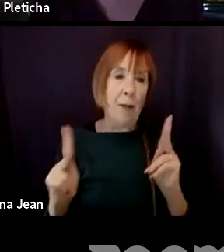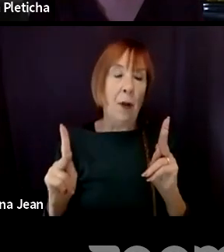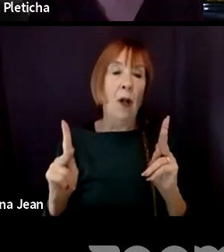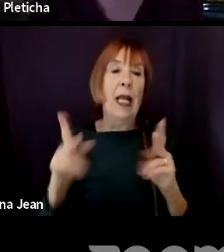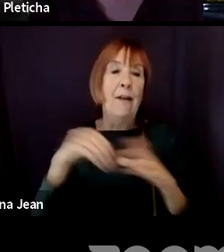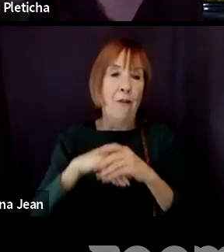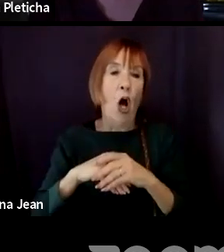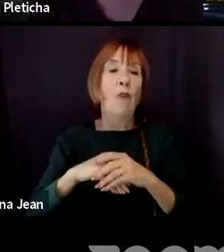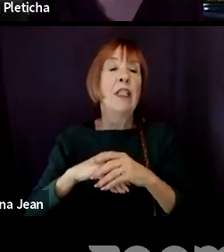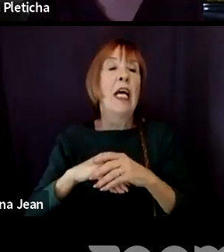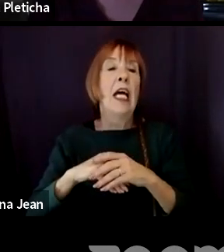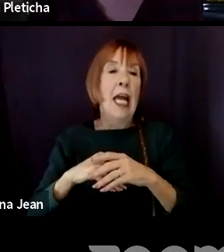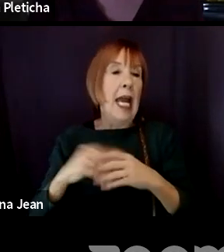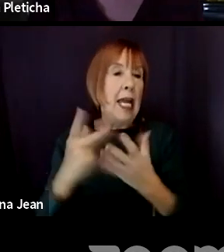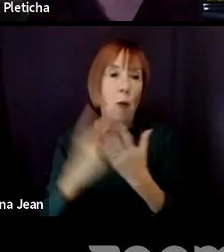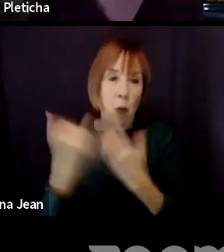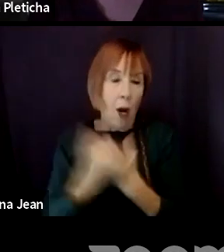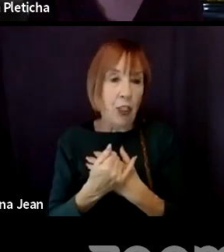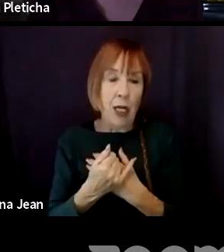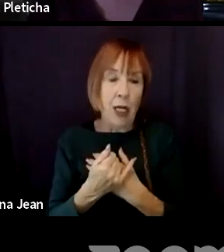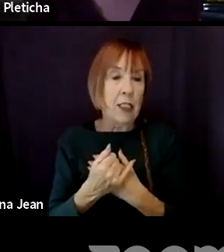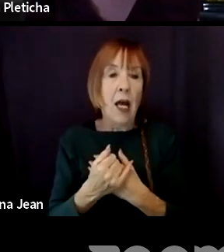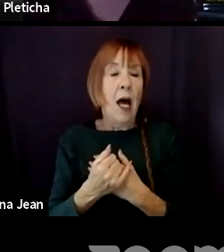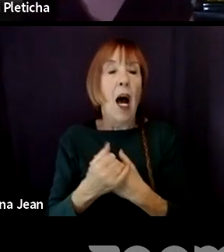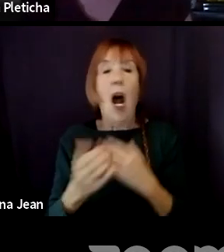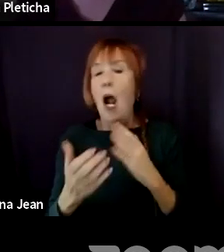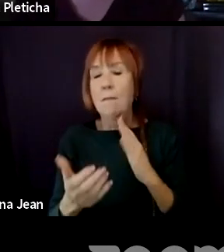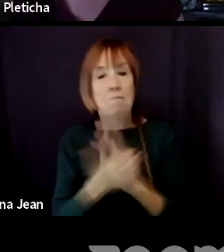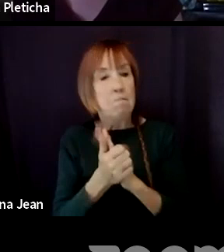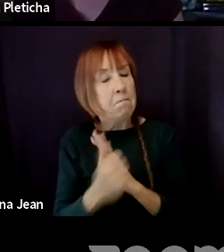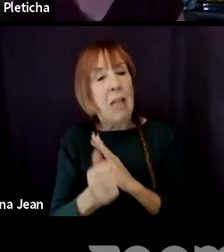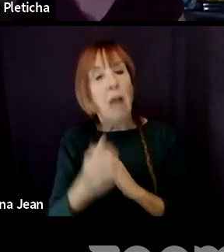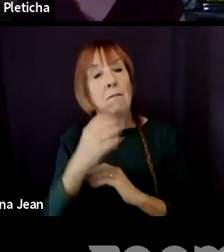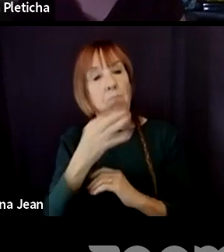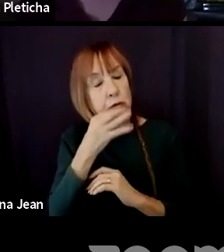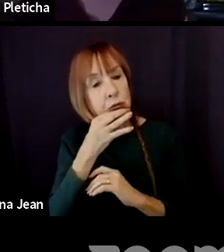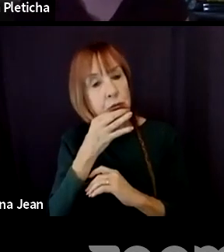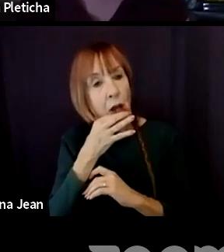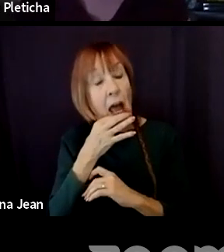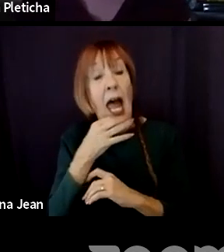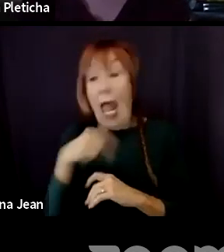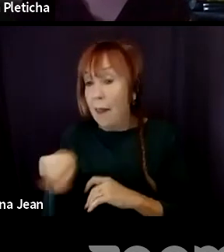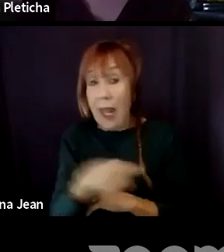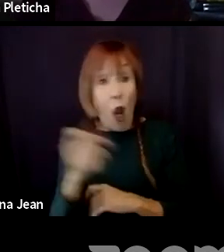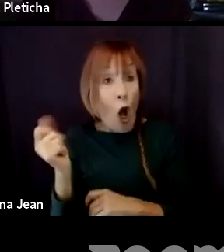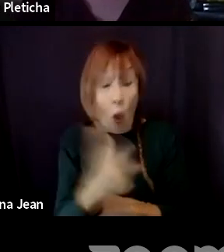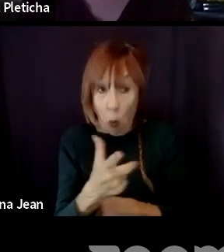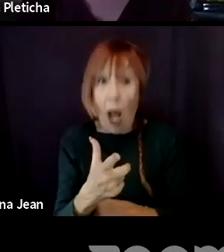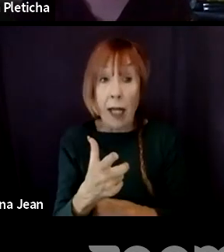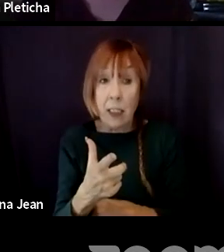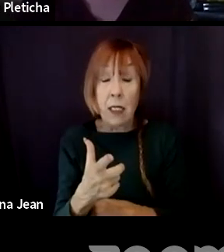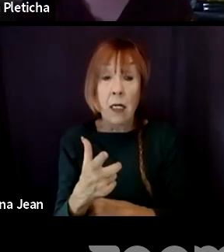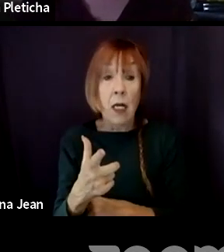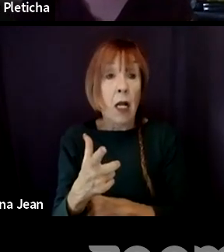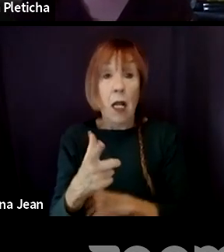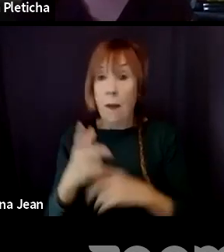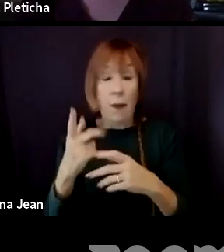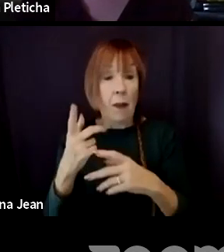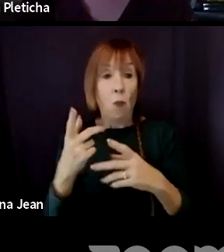or whatever or even a network, like those executives, their reputation is tied to the success of their shows in some way.